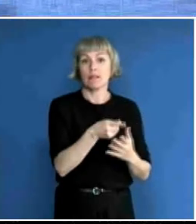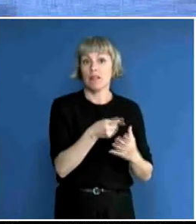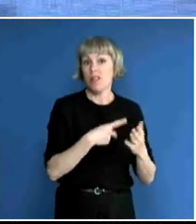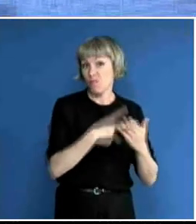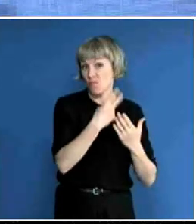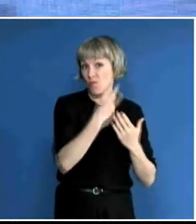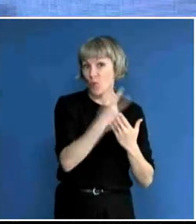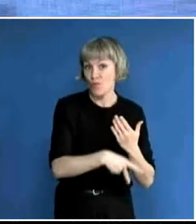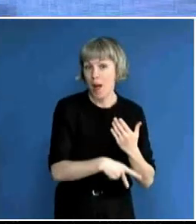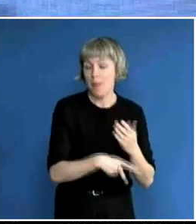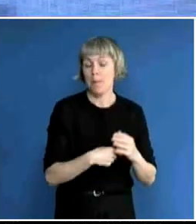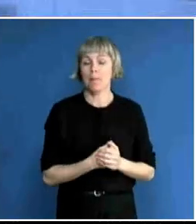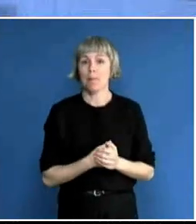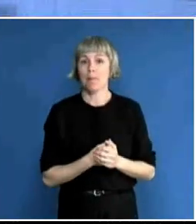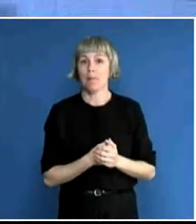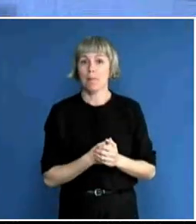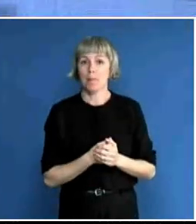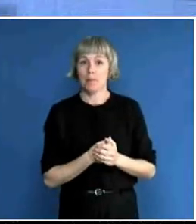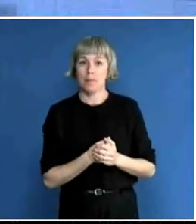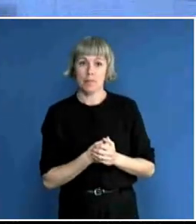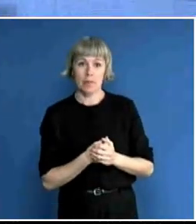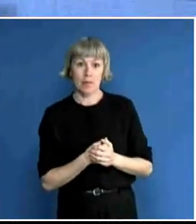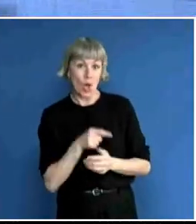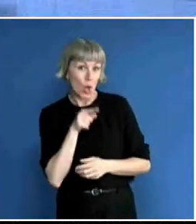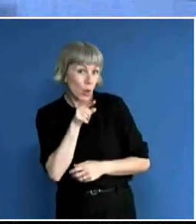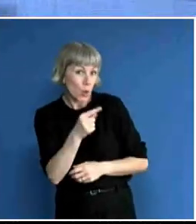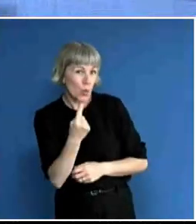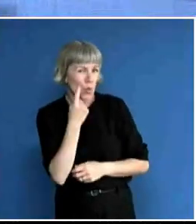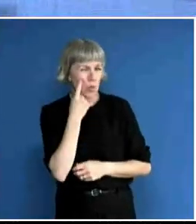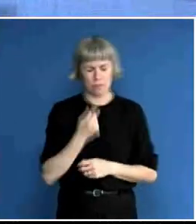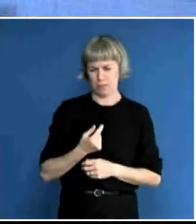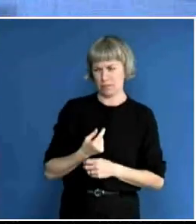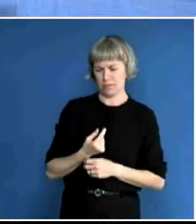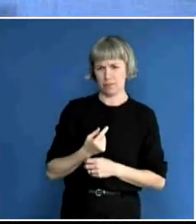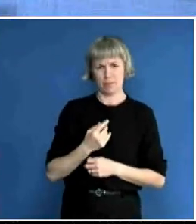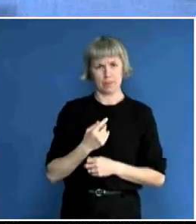was being advertised was different to what would actually happen.